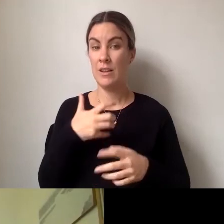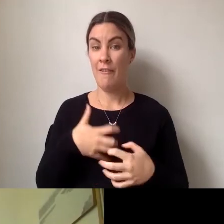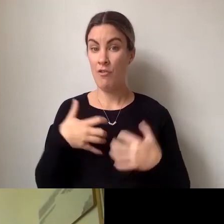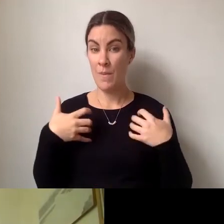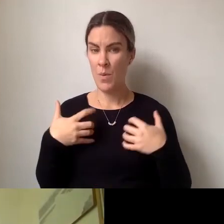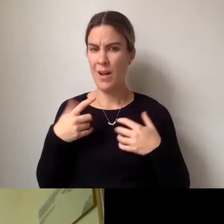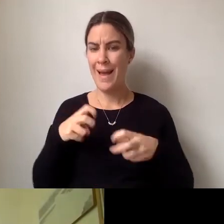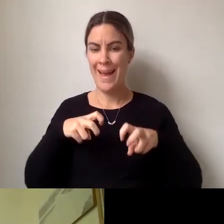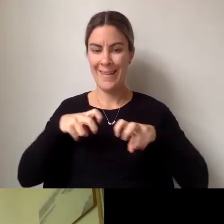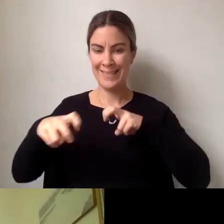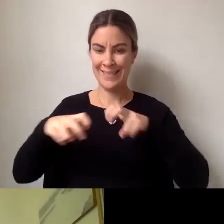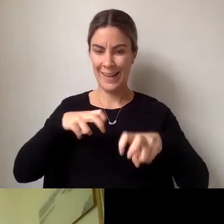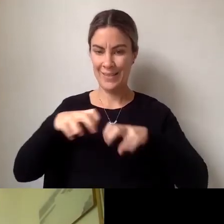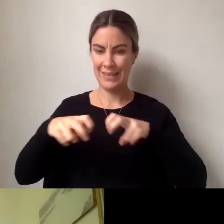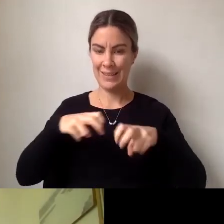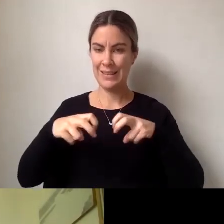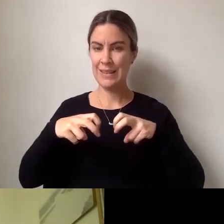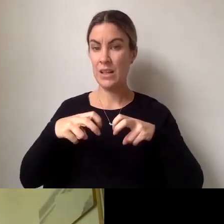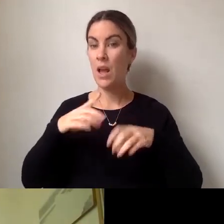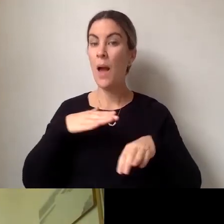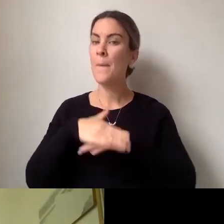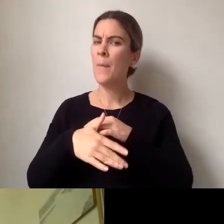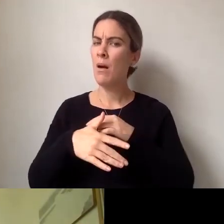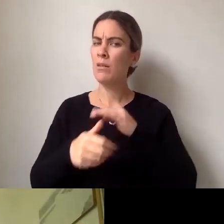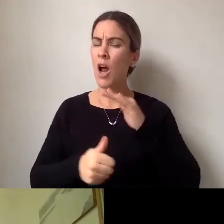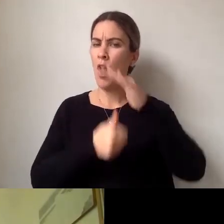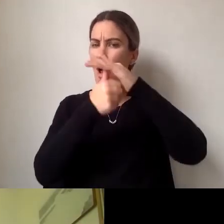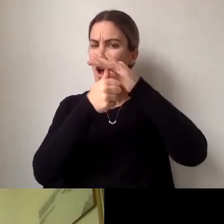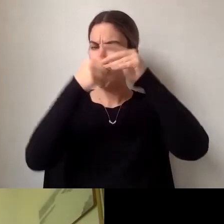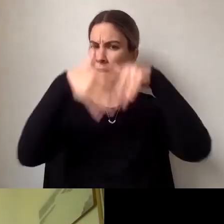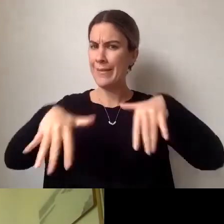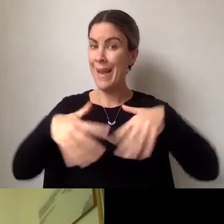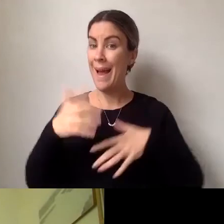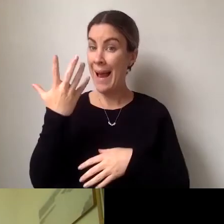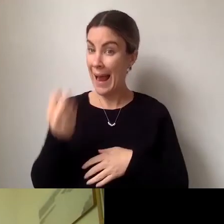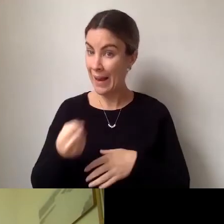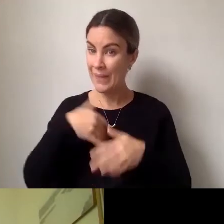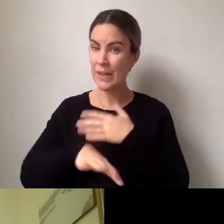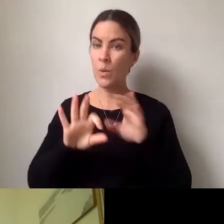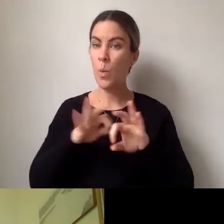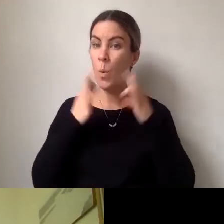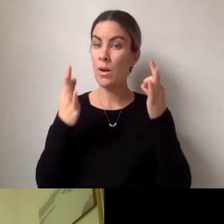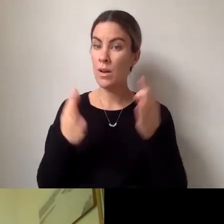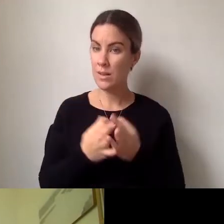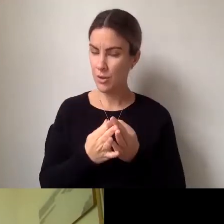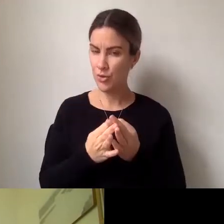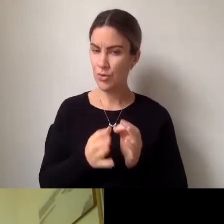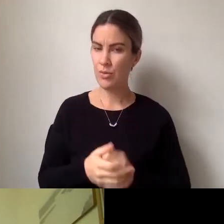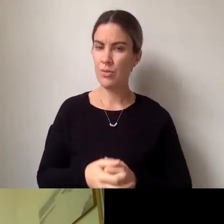about how hierarchy shows up in your organisation, I think is really